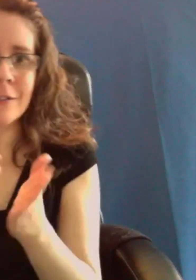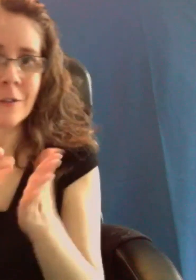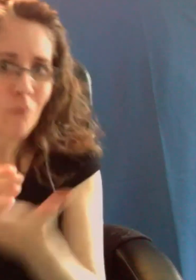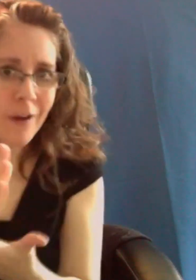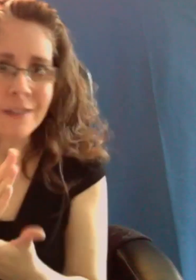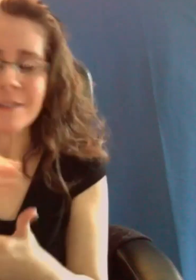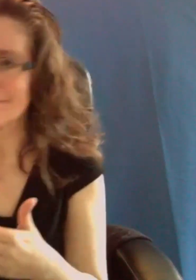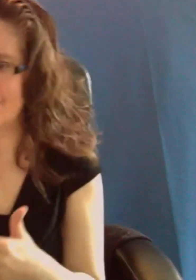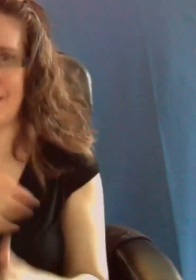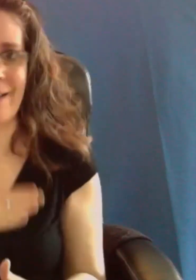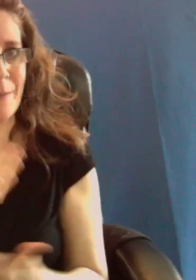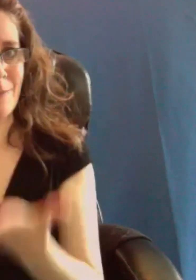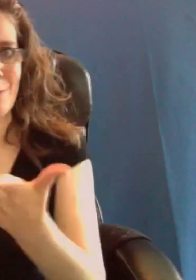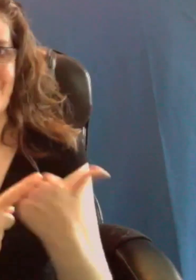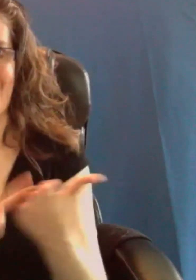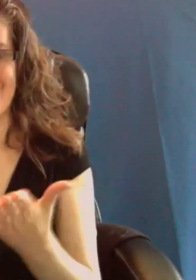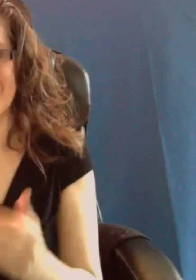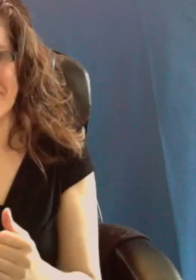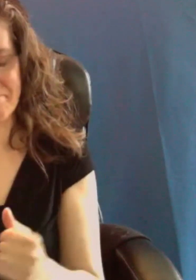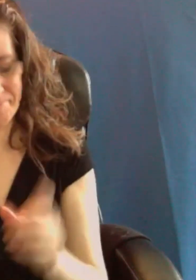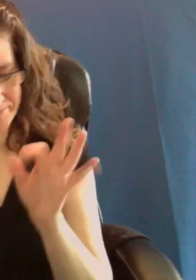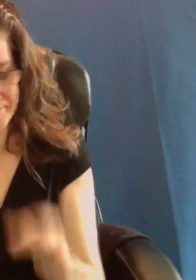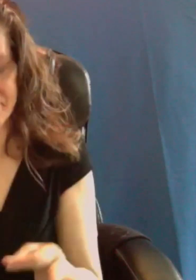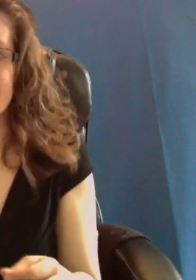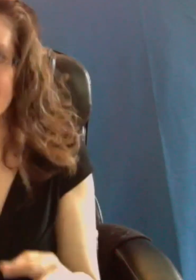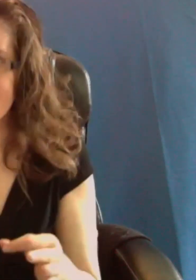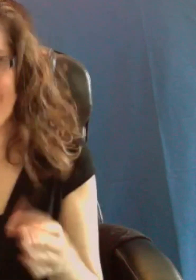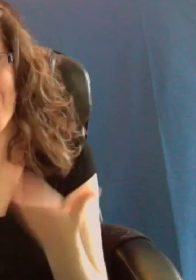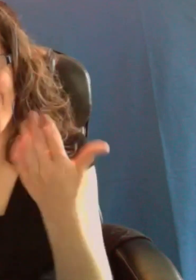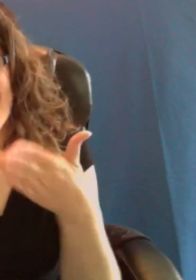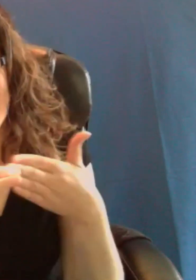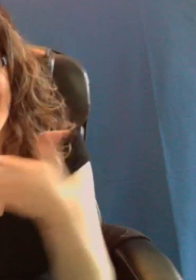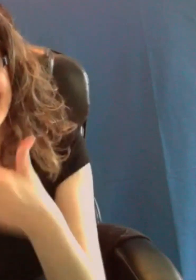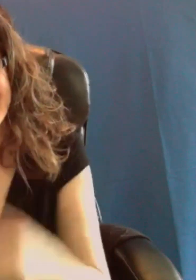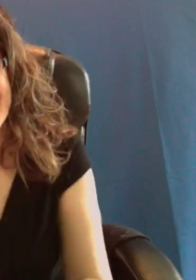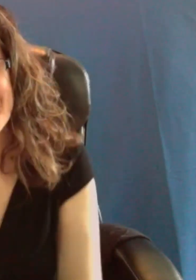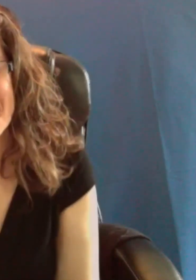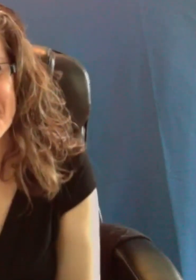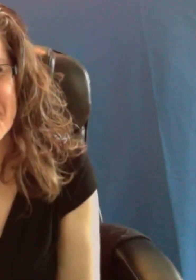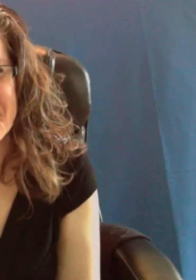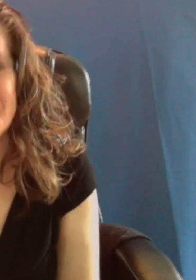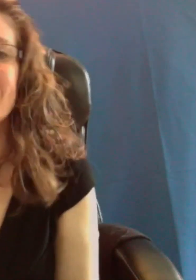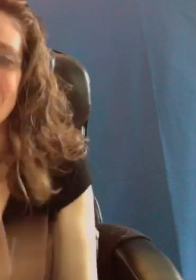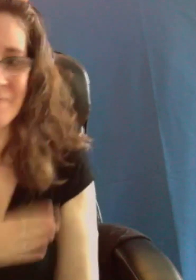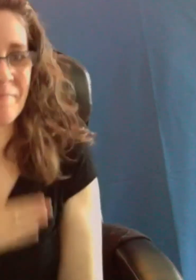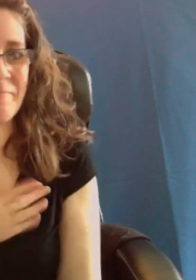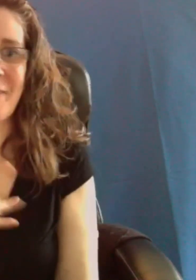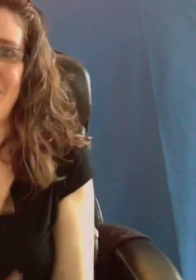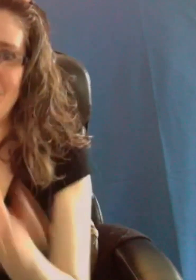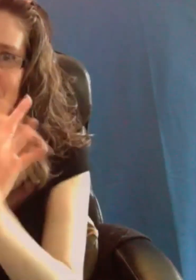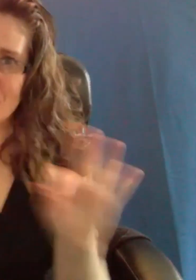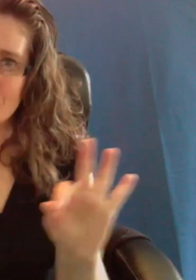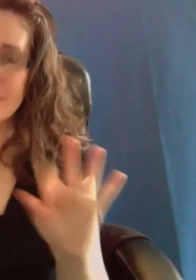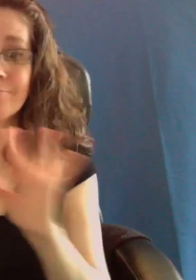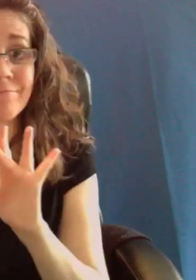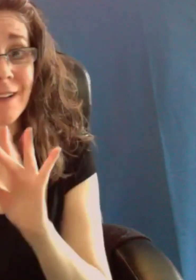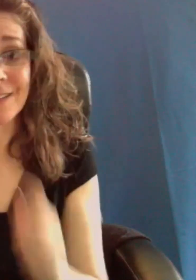conversation about it and offer some guidance. So please feel free to reach out to us. We